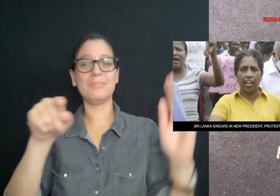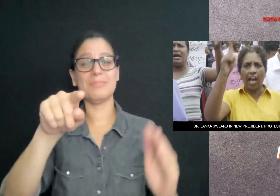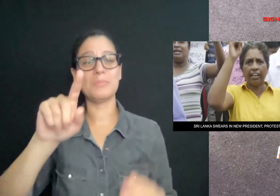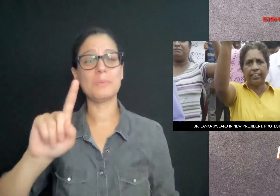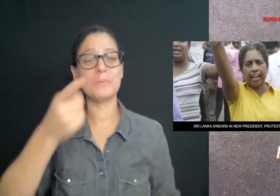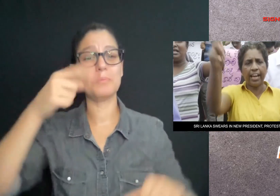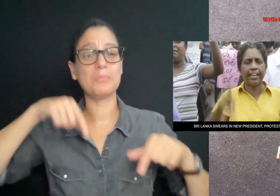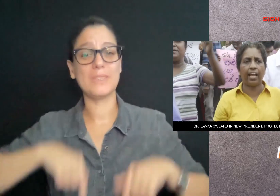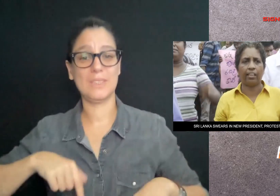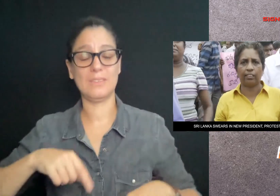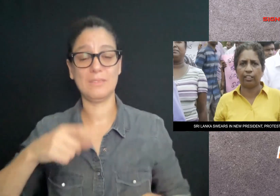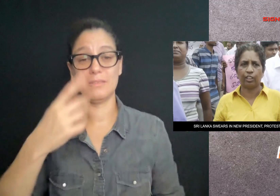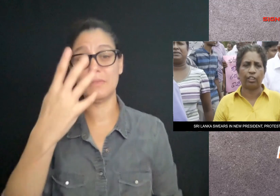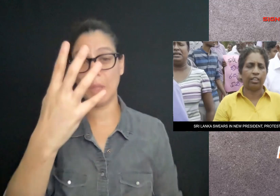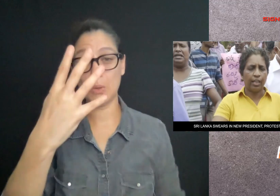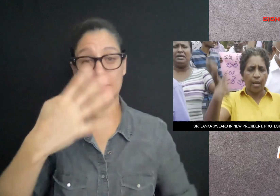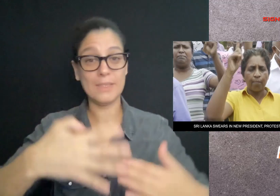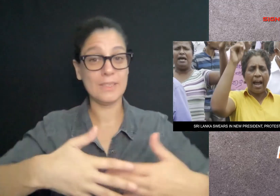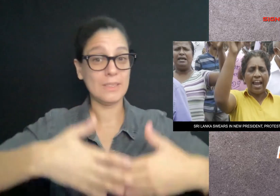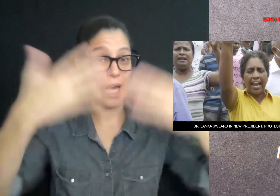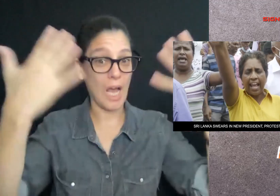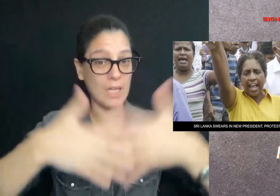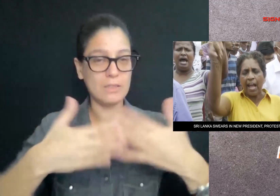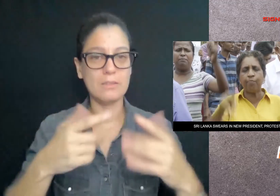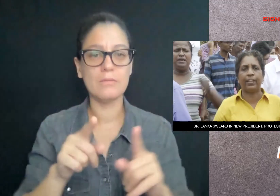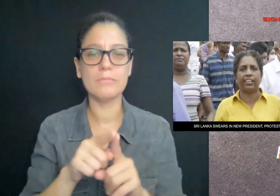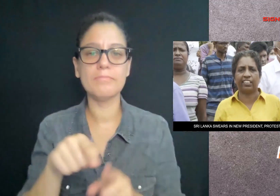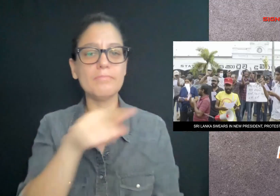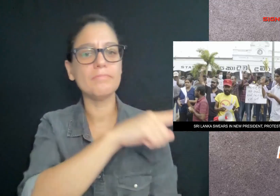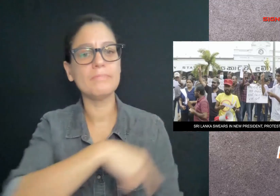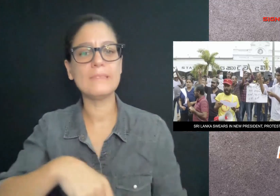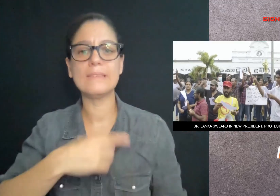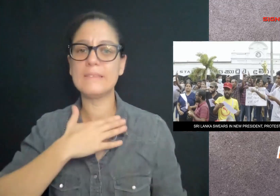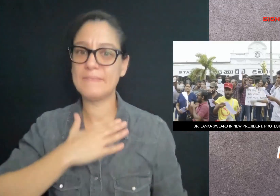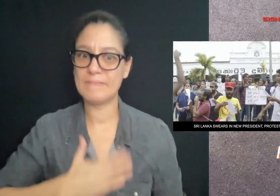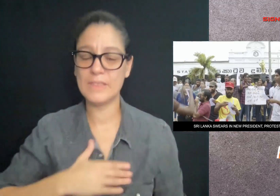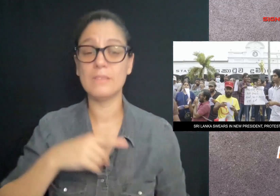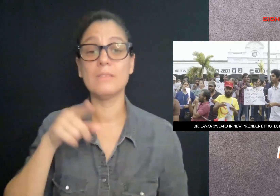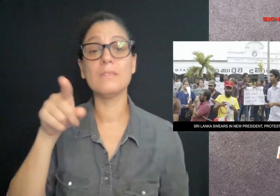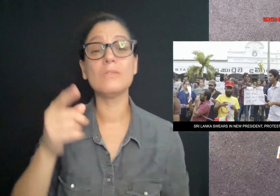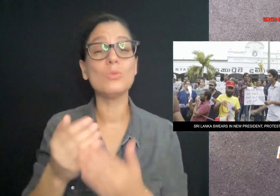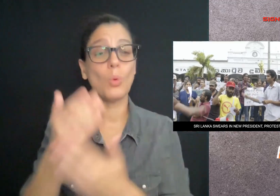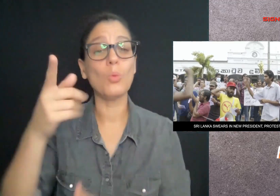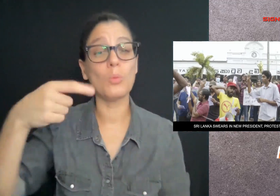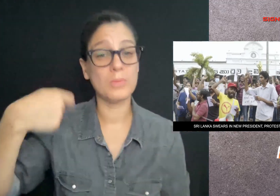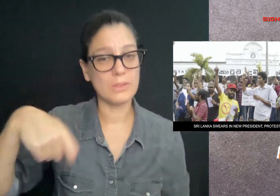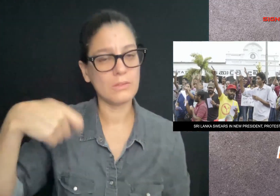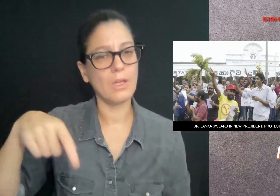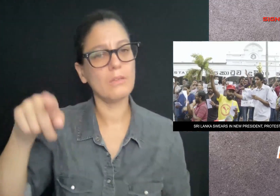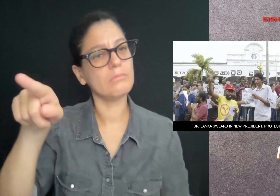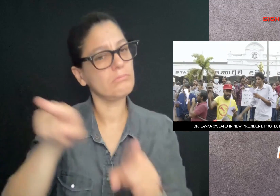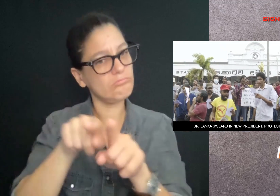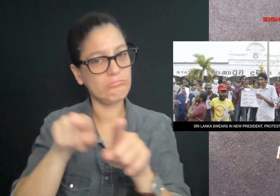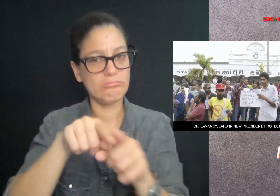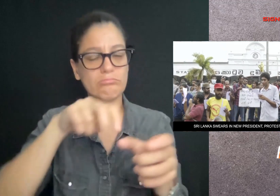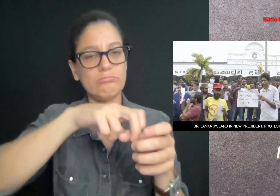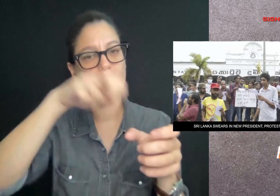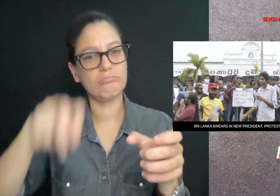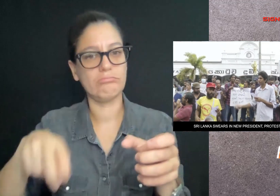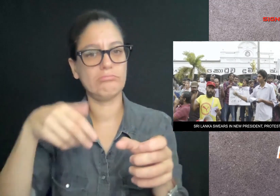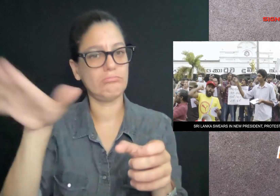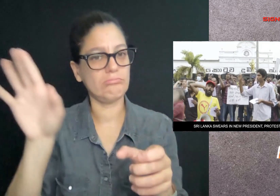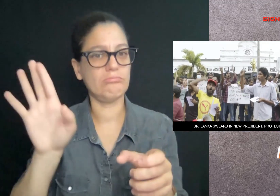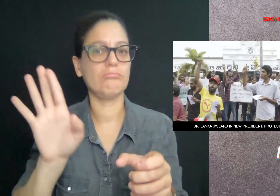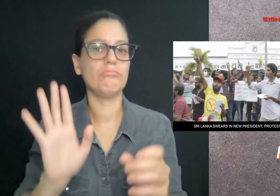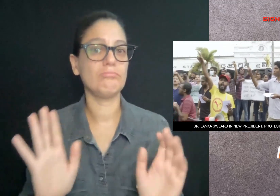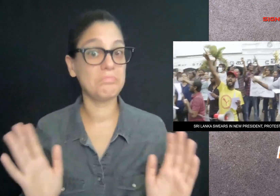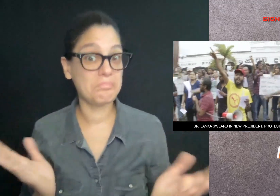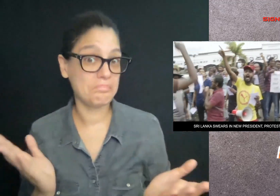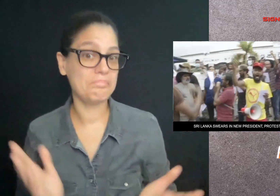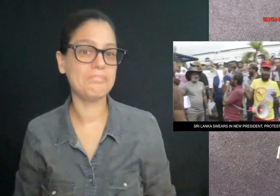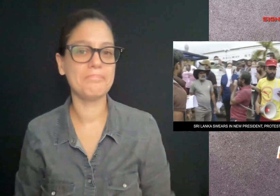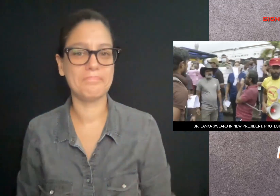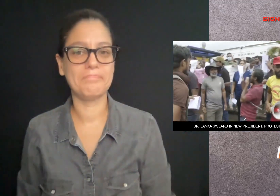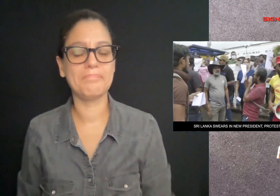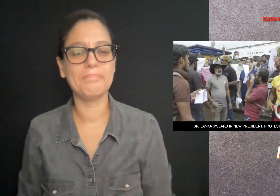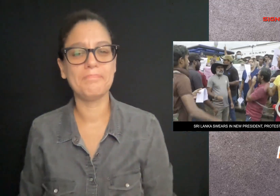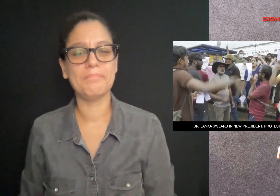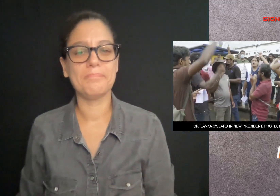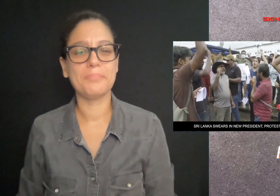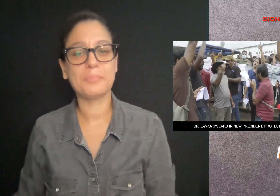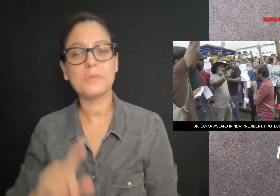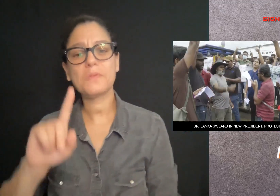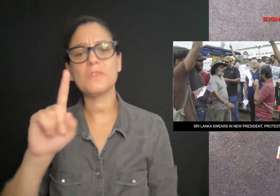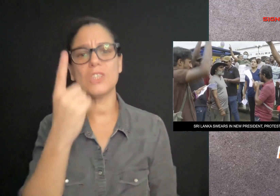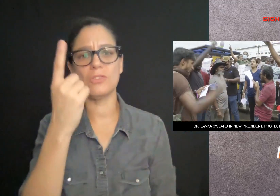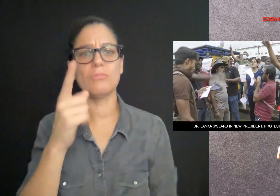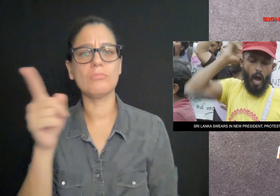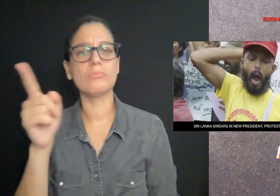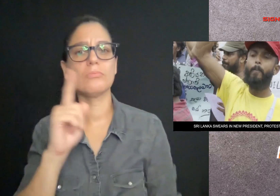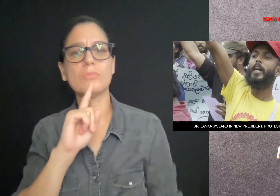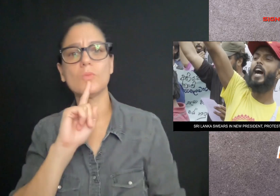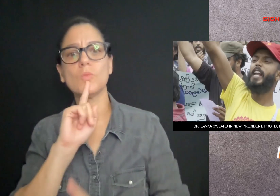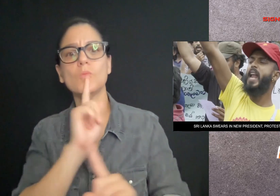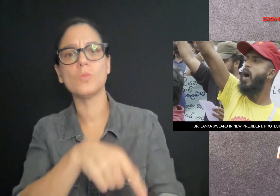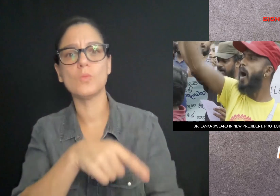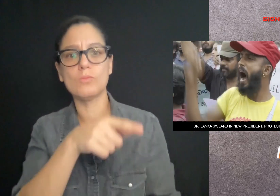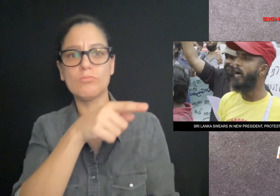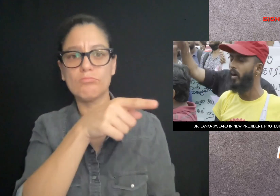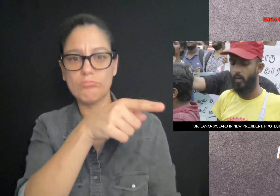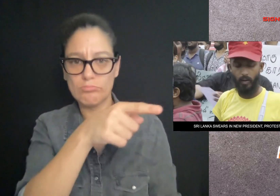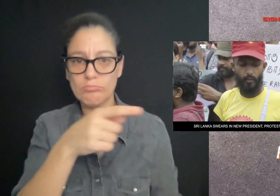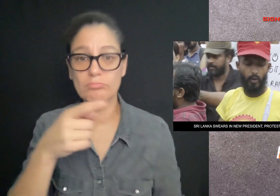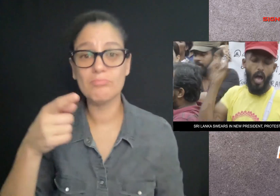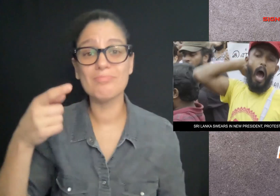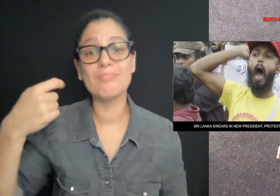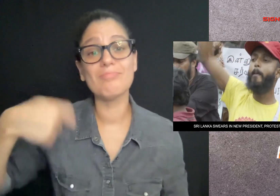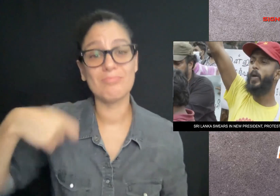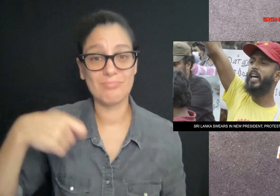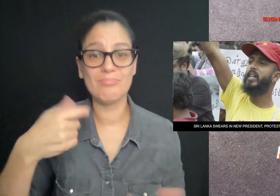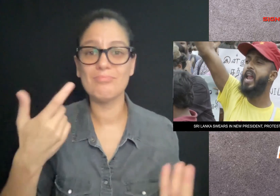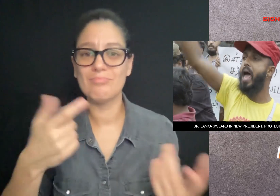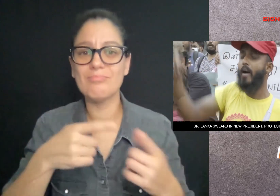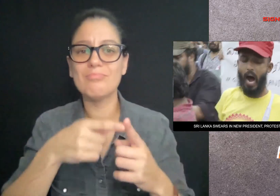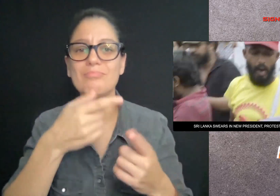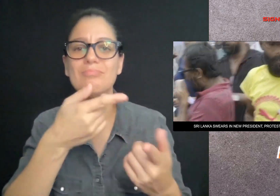Minister's house for four days demanding the new president stepped down too